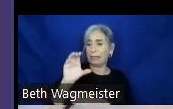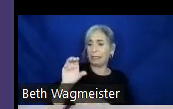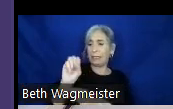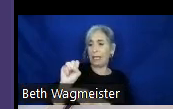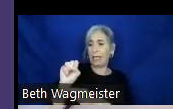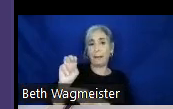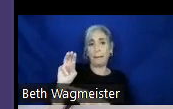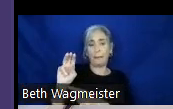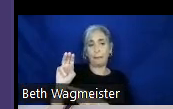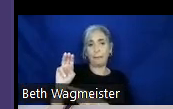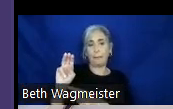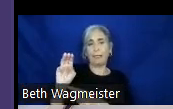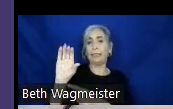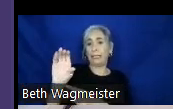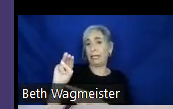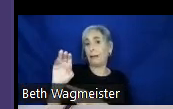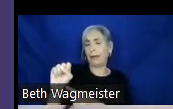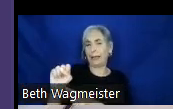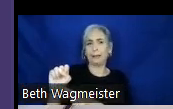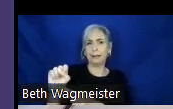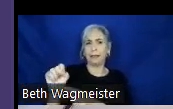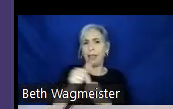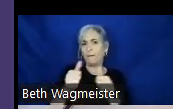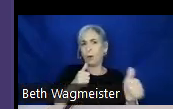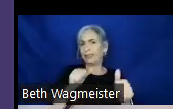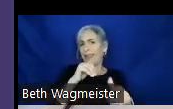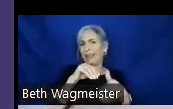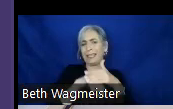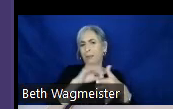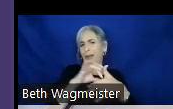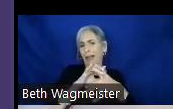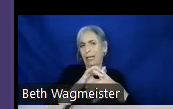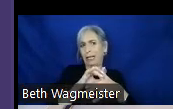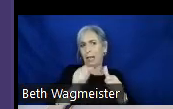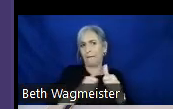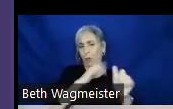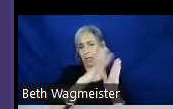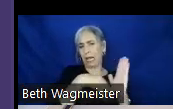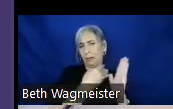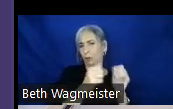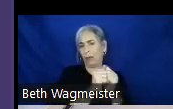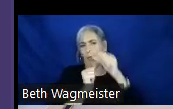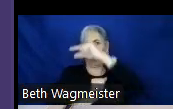assistant, it avoids inaccessibility content, too. It avoids frameless headers, form fields with no